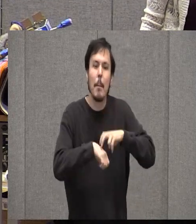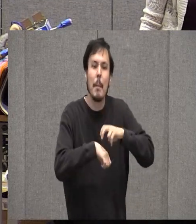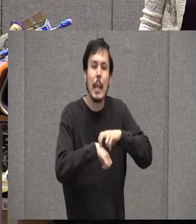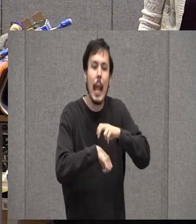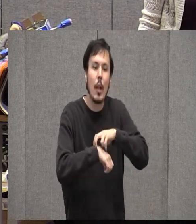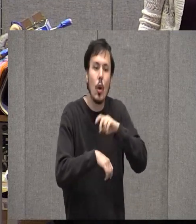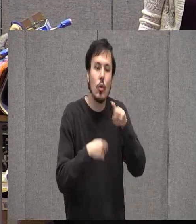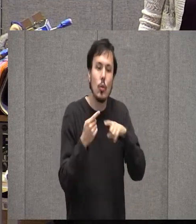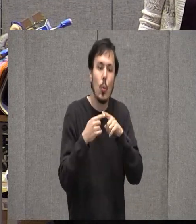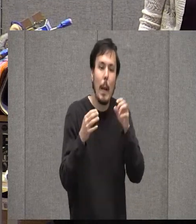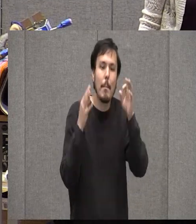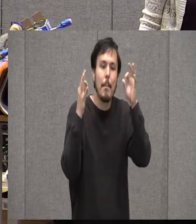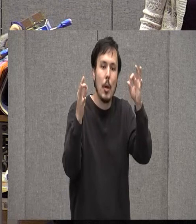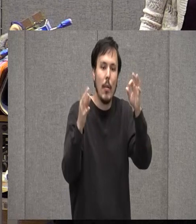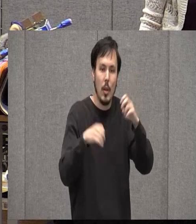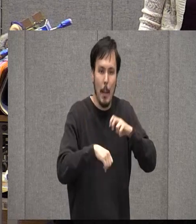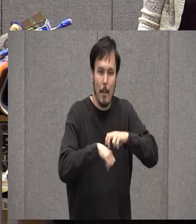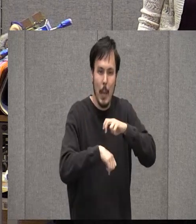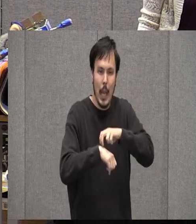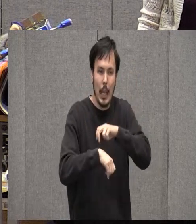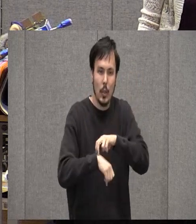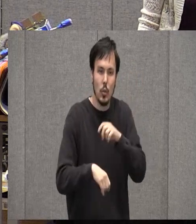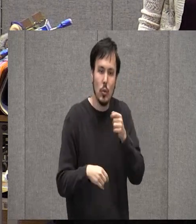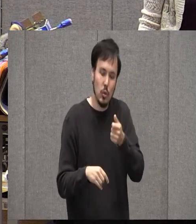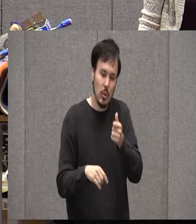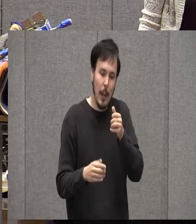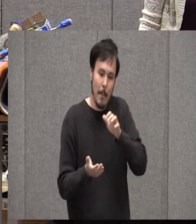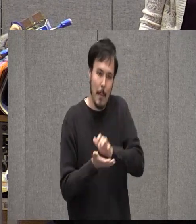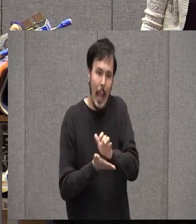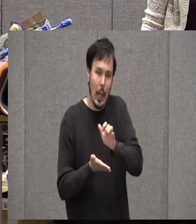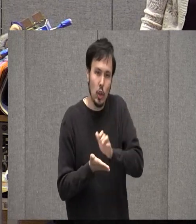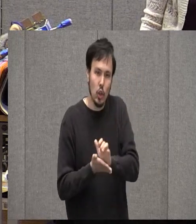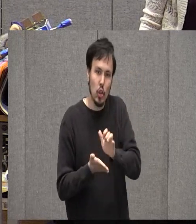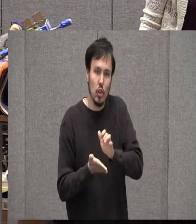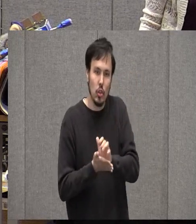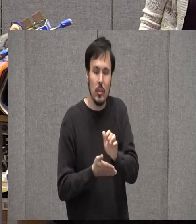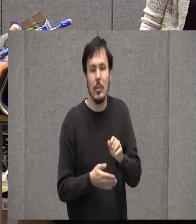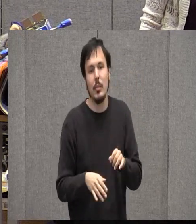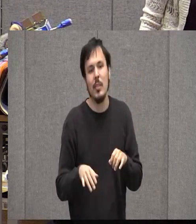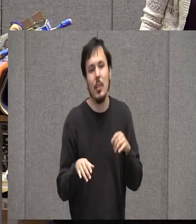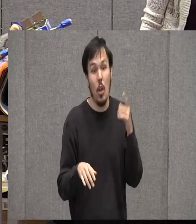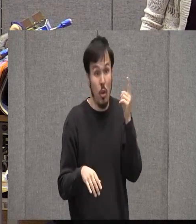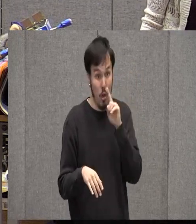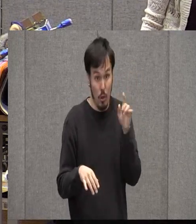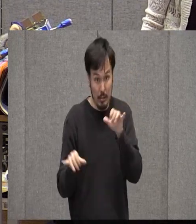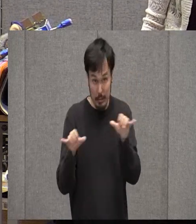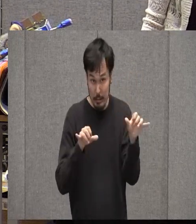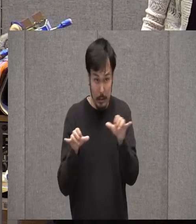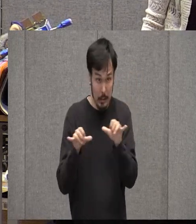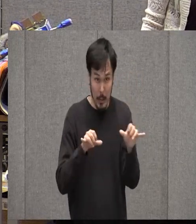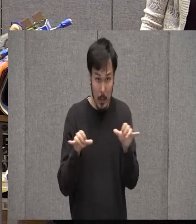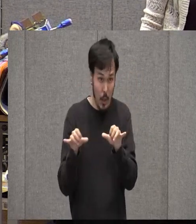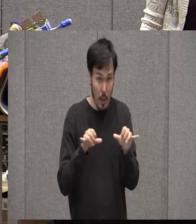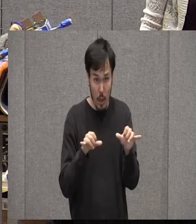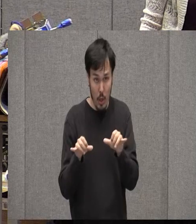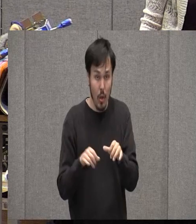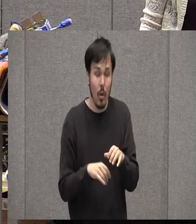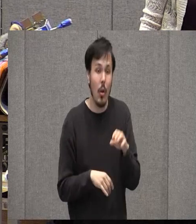It looks exactly like mashed potatoes. So when you have the consistency, the thickness of mashed potatoes-- - Yes, of mashed potatoes.